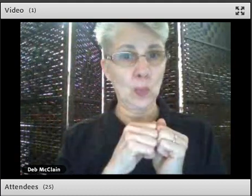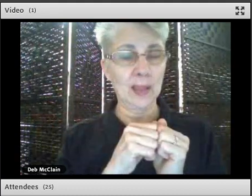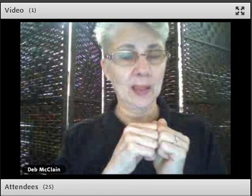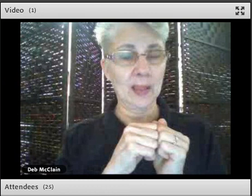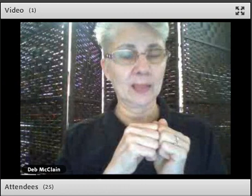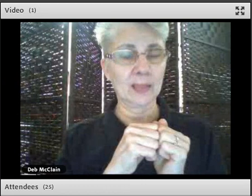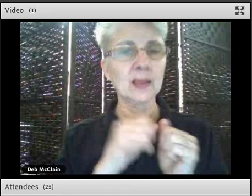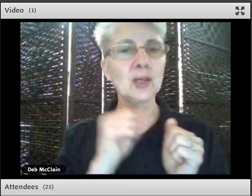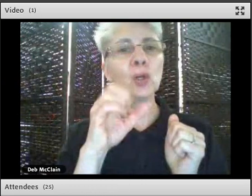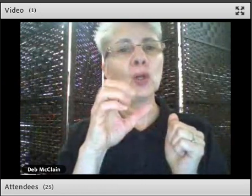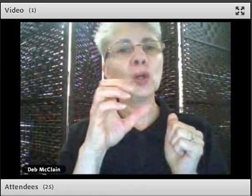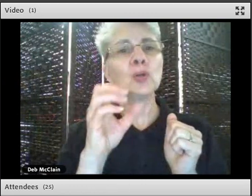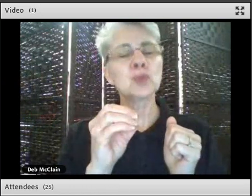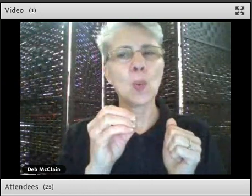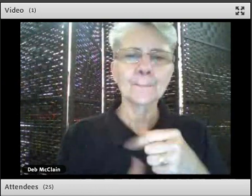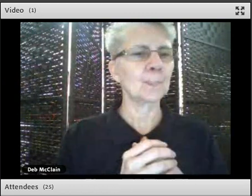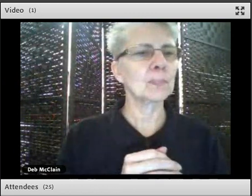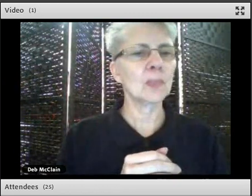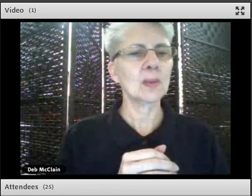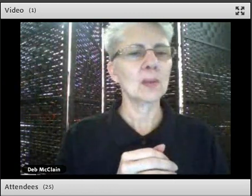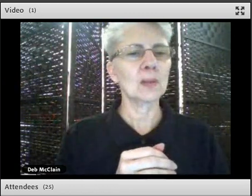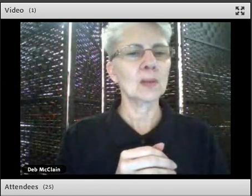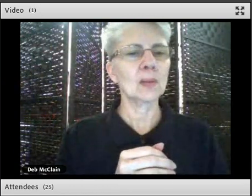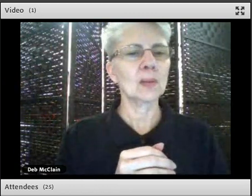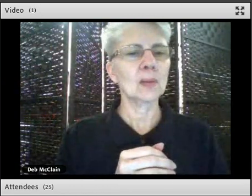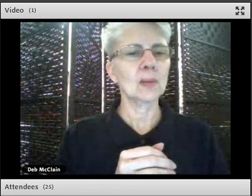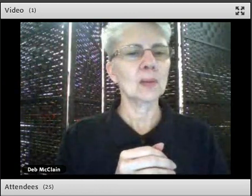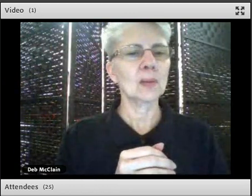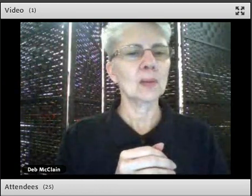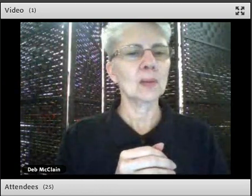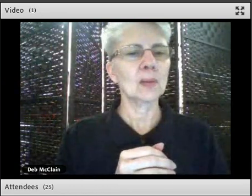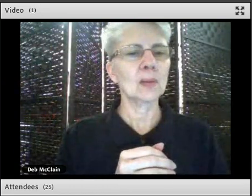"Harry Potter and the Half-Blood Prince' by J.K. Rowling.